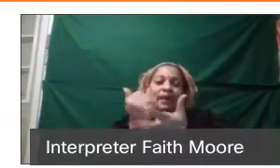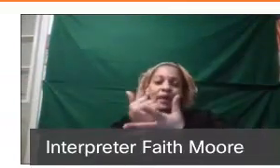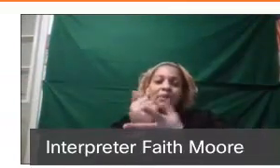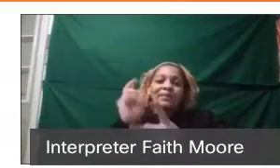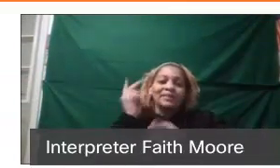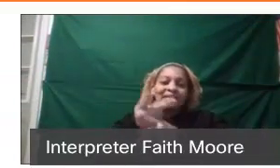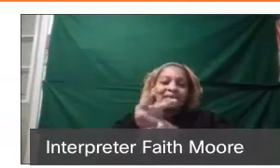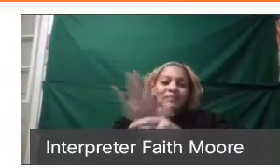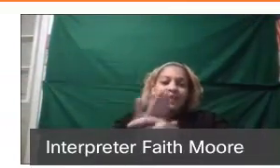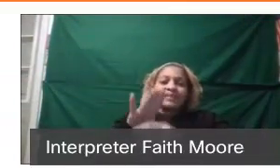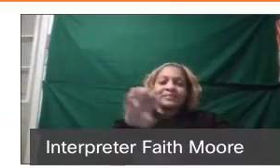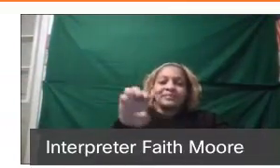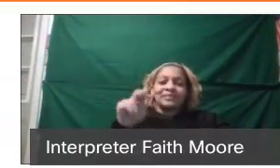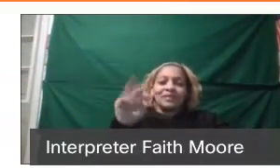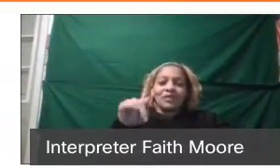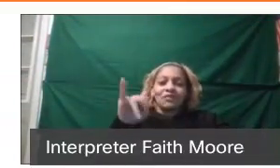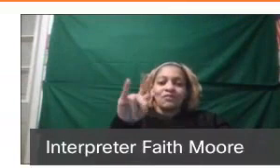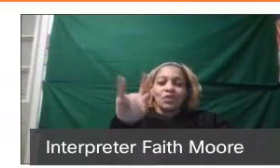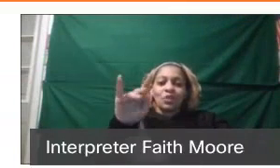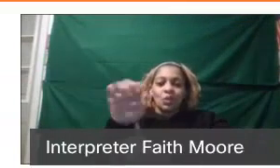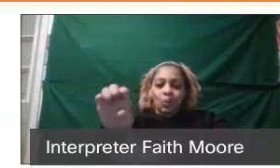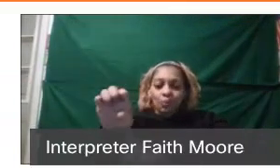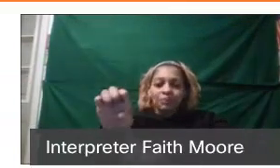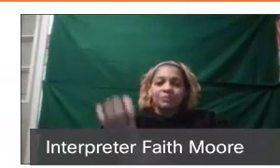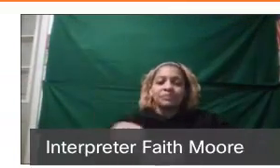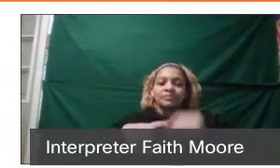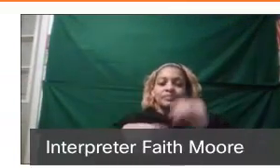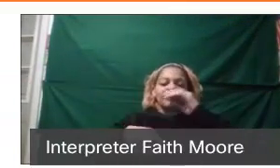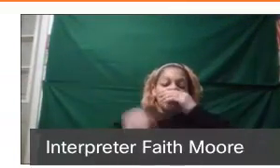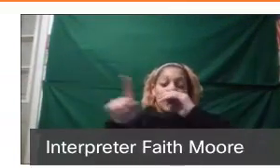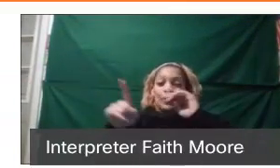And then they also said that they could, you know, the guy wires are used to.